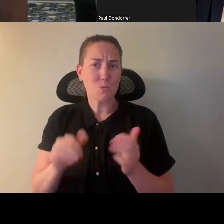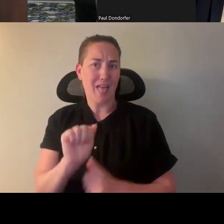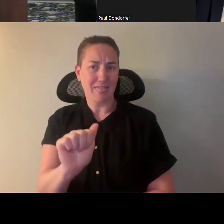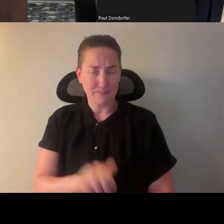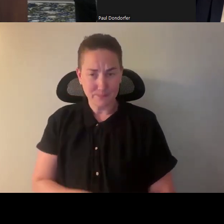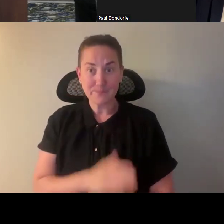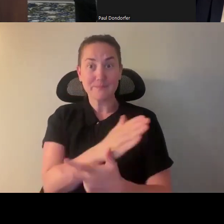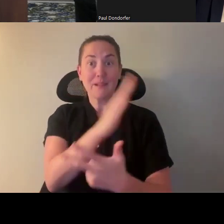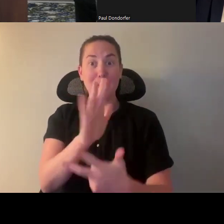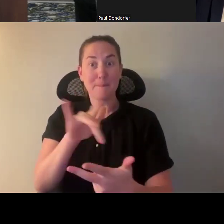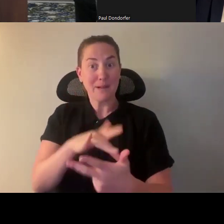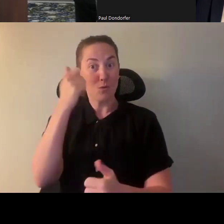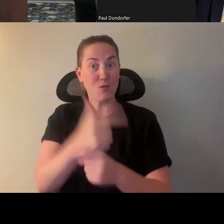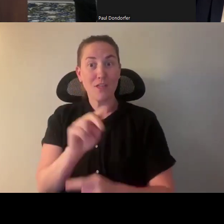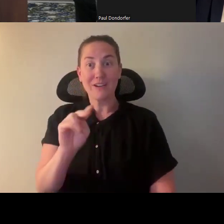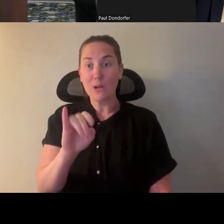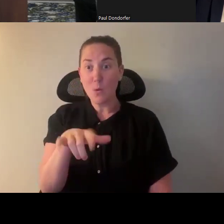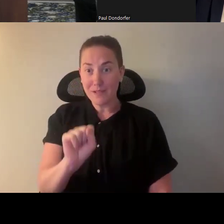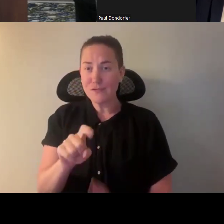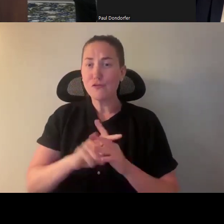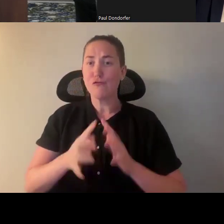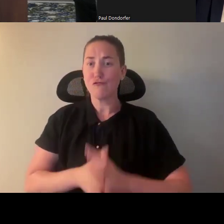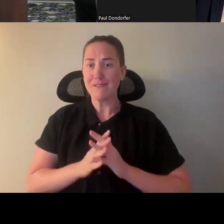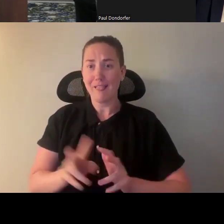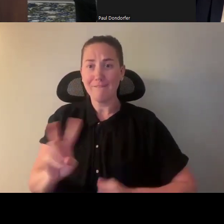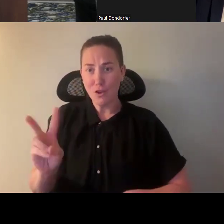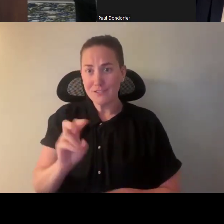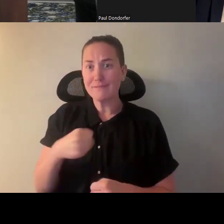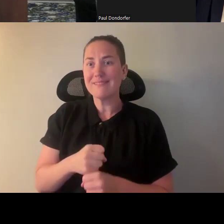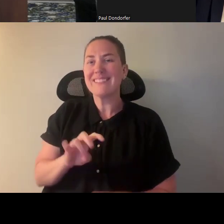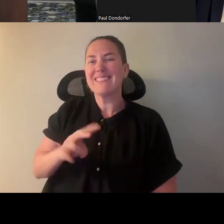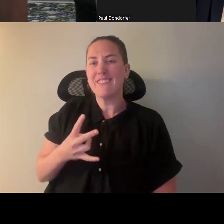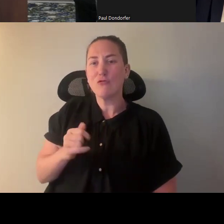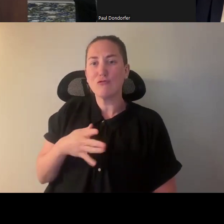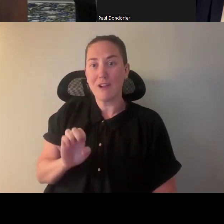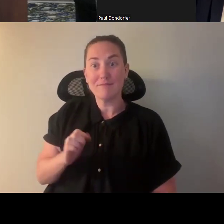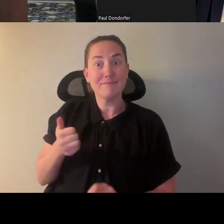Middle brother Nicholas started wrestling varsity in seventh grade and became the youngest wrestler